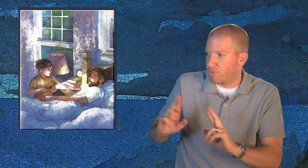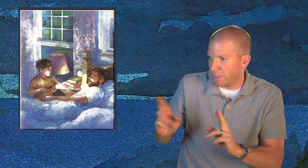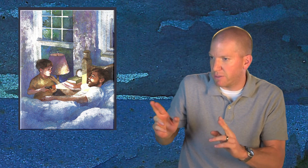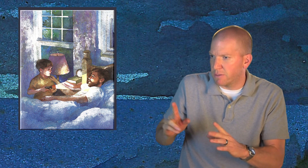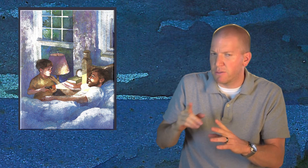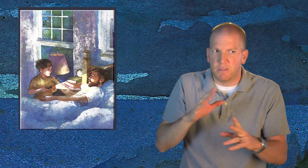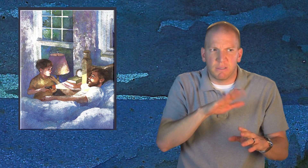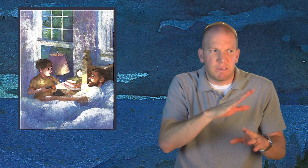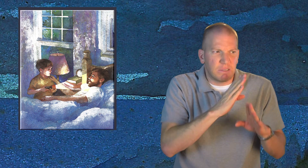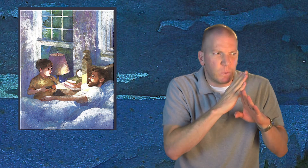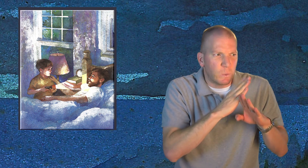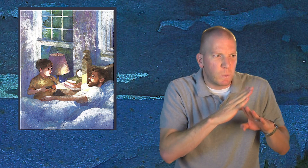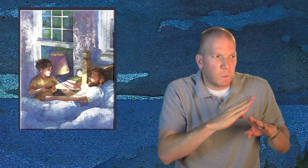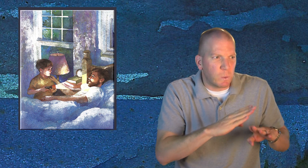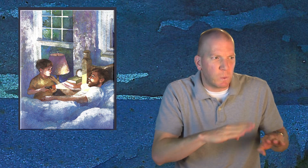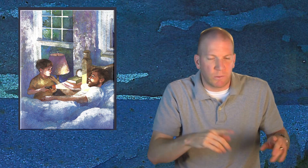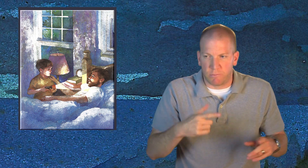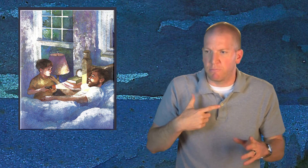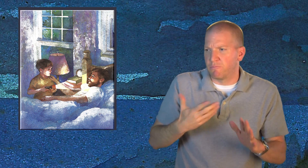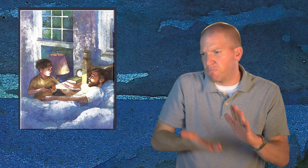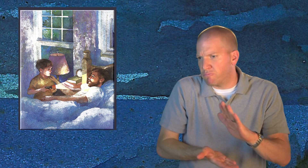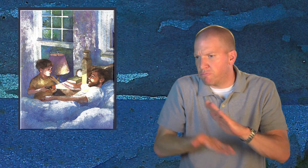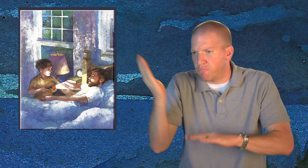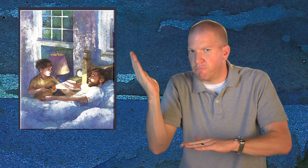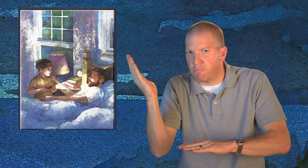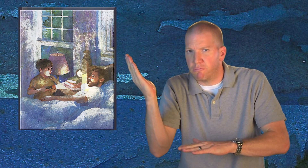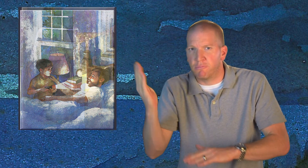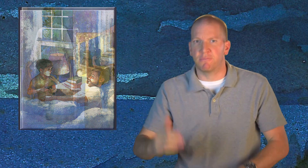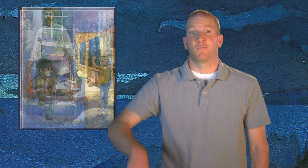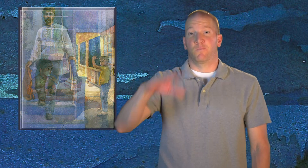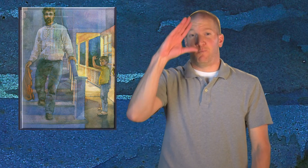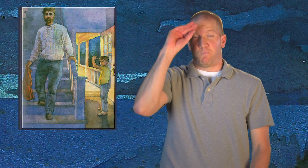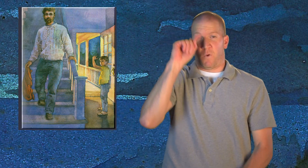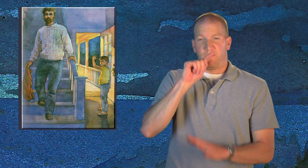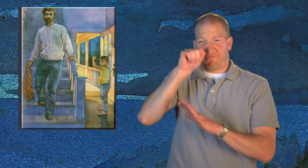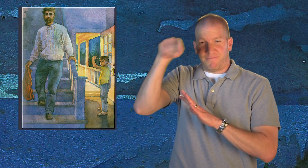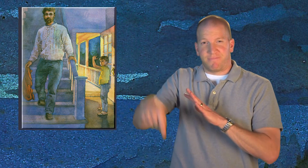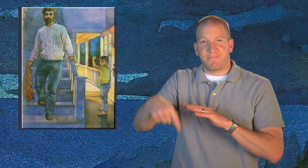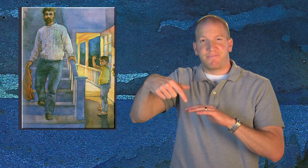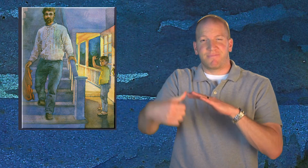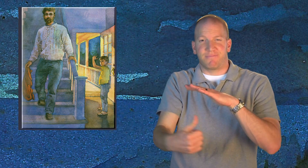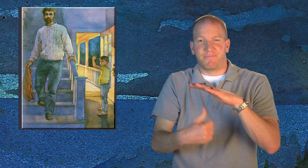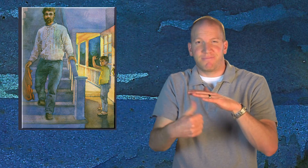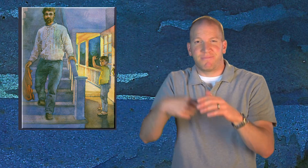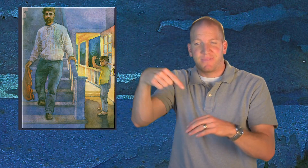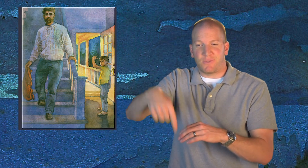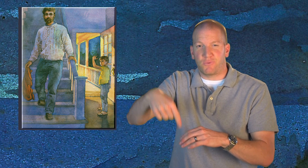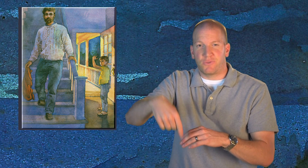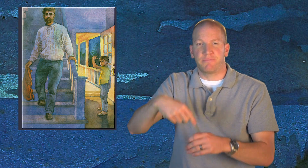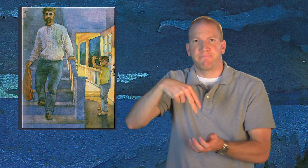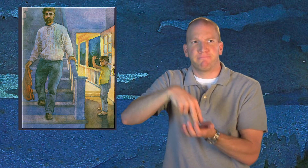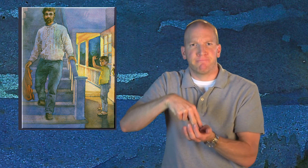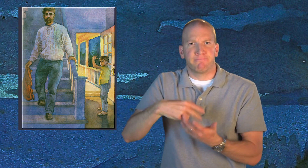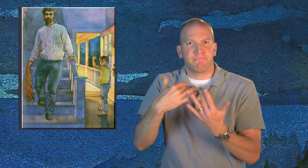"I'm ready," he said. "Don't wake anybody," I warned him. ("Let's go.") I waited by the front door.